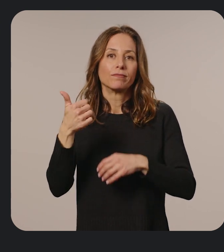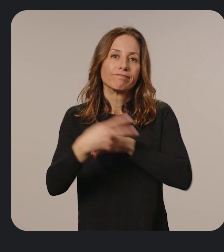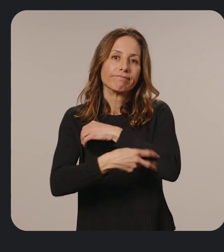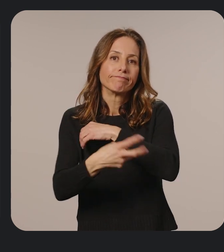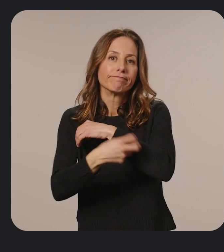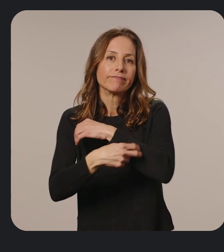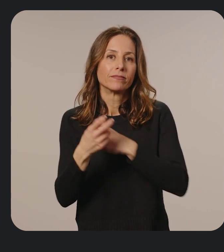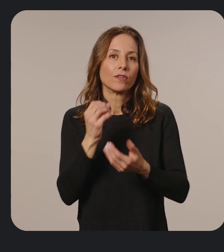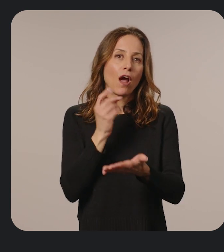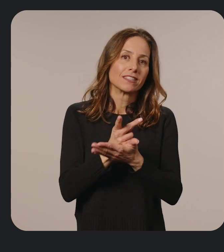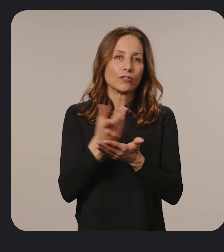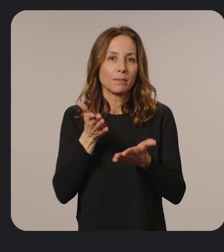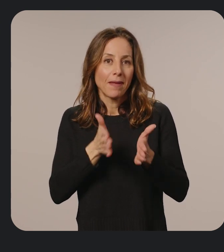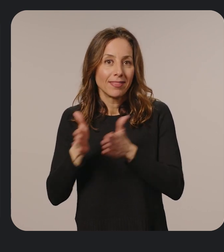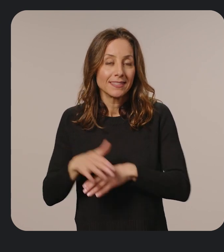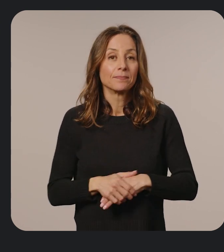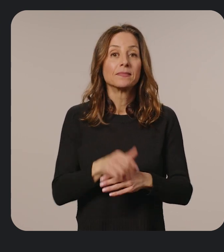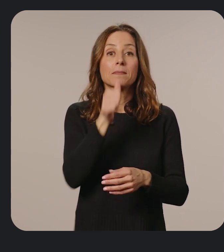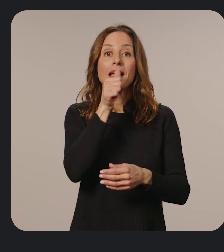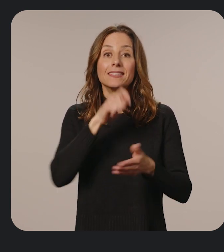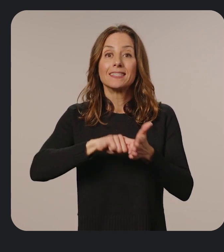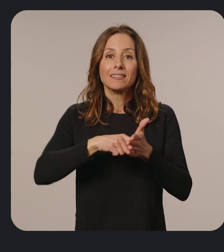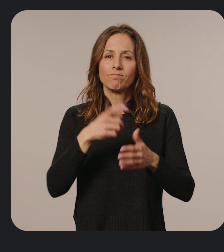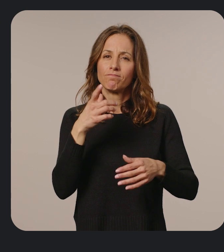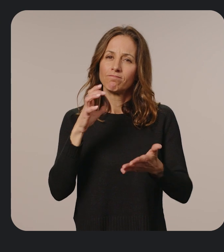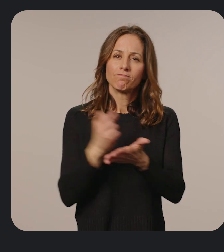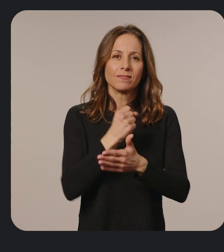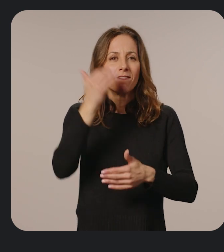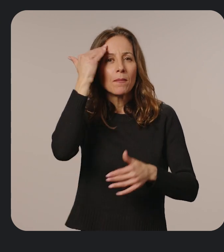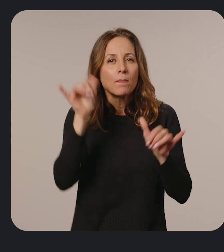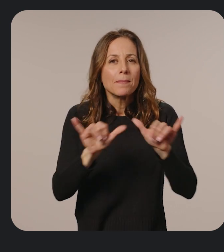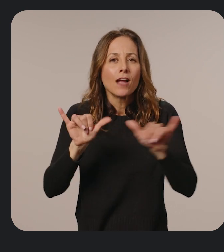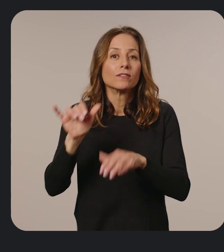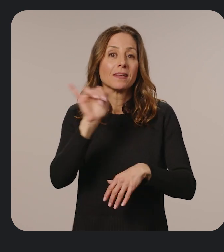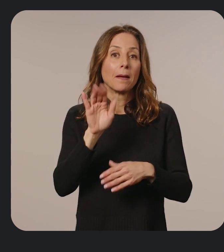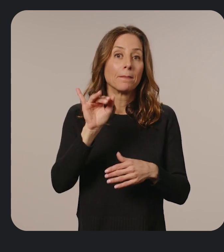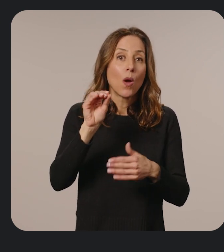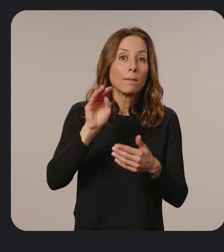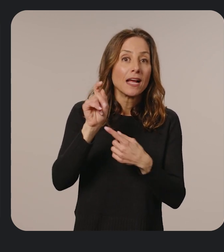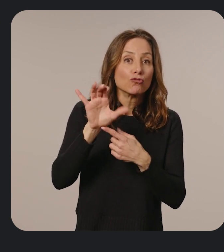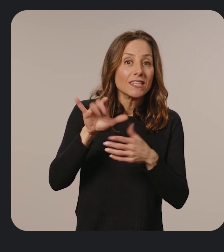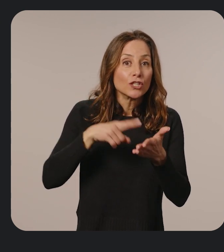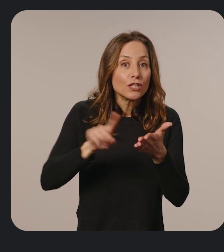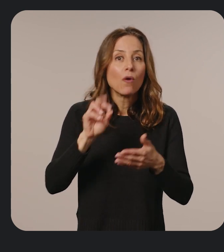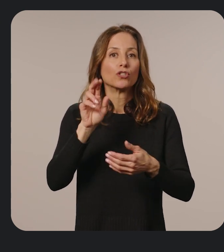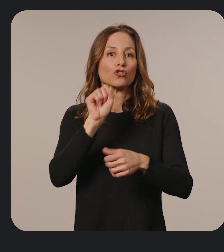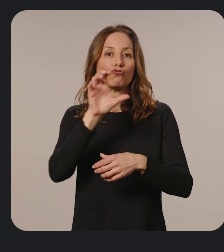and other fishable authentication methods. Passkeys leverage familiar patterns, like a biometric check or screen unlock,